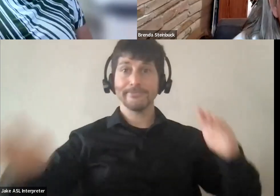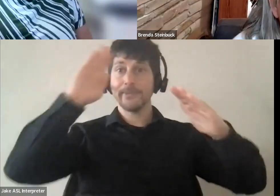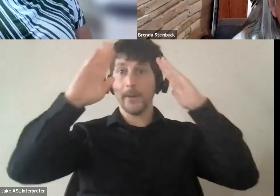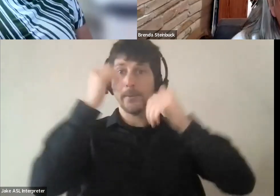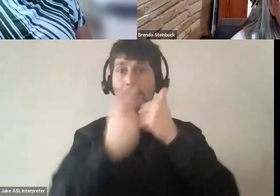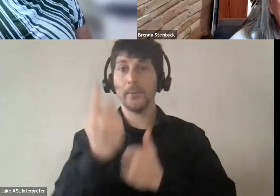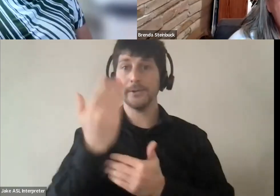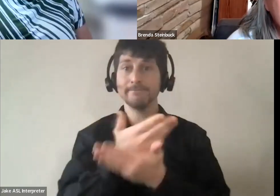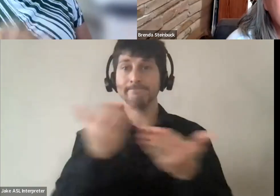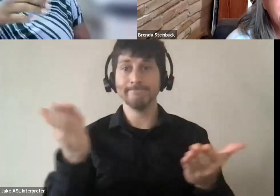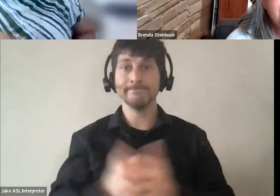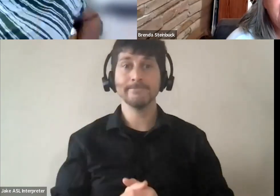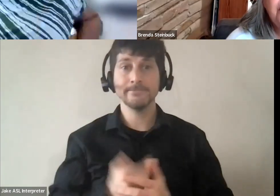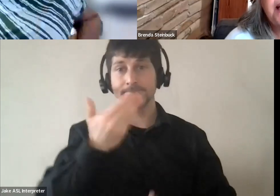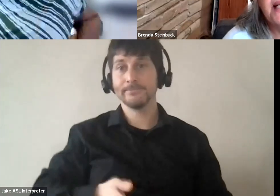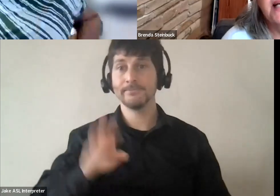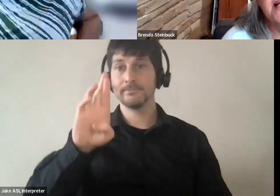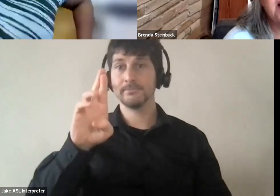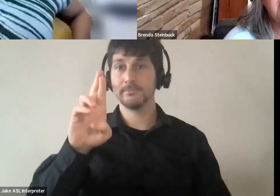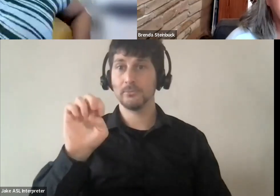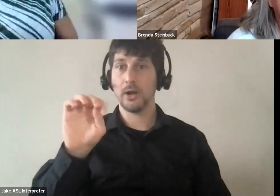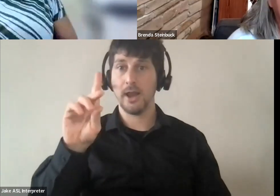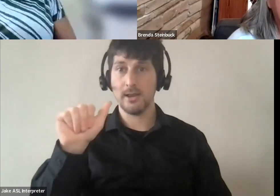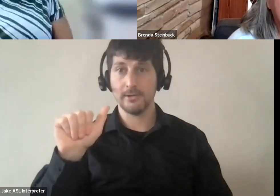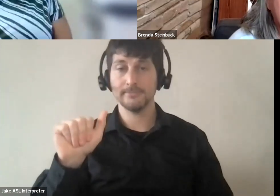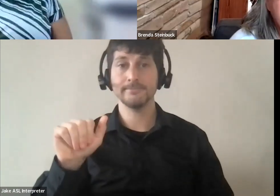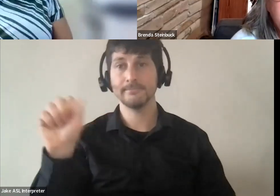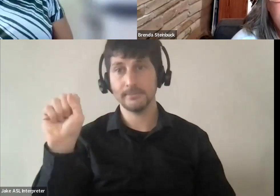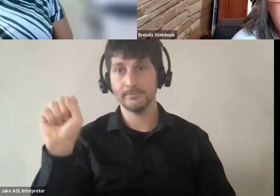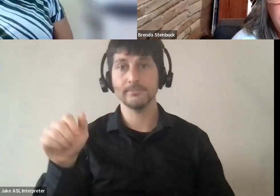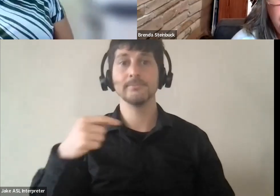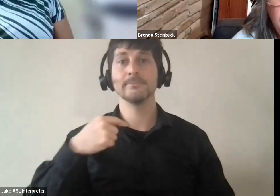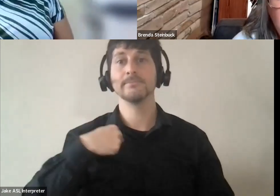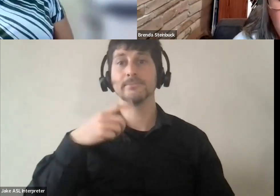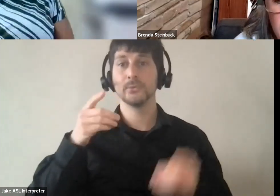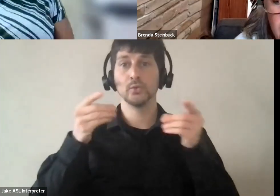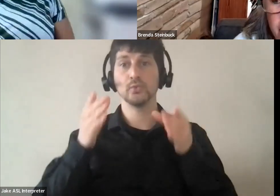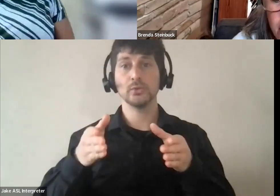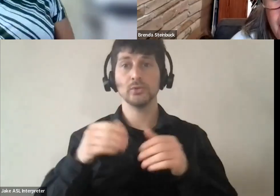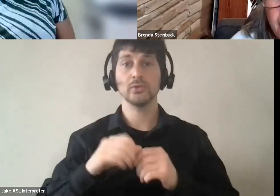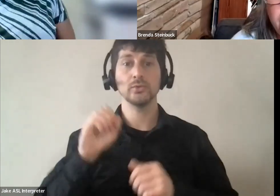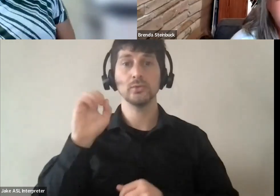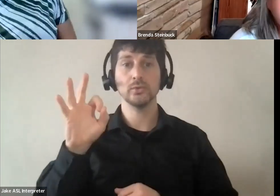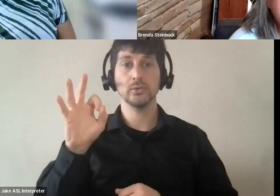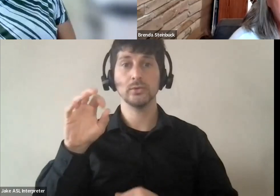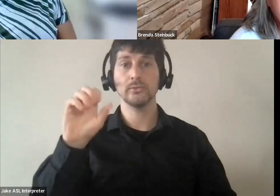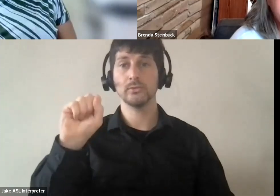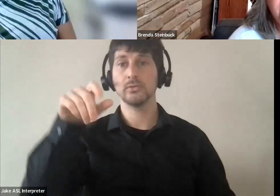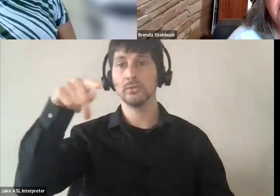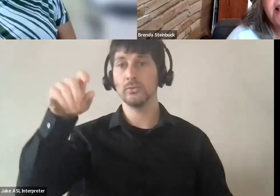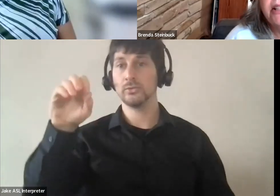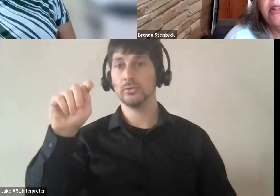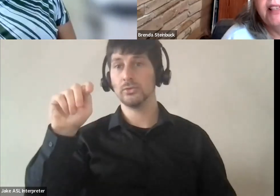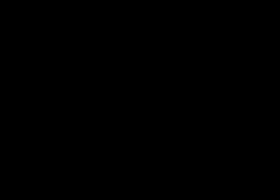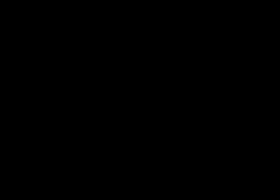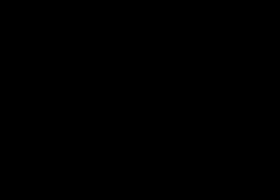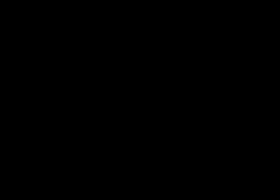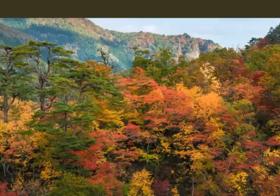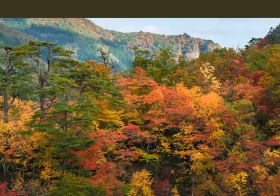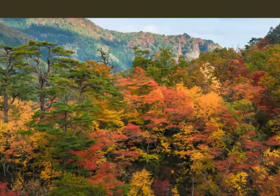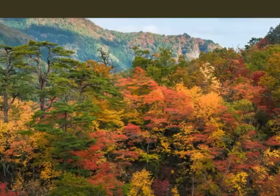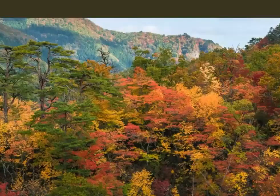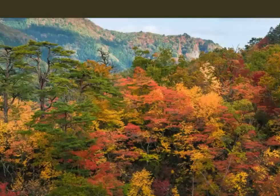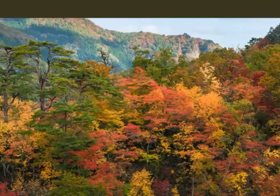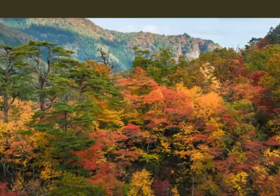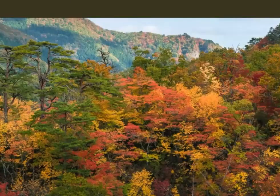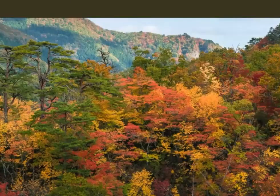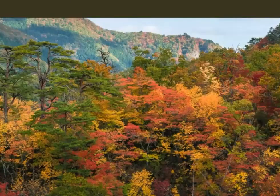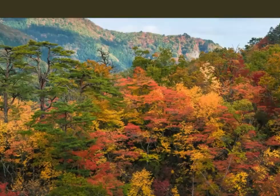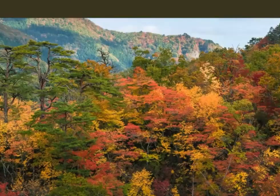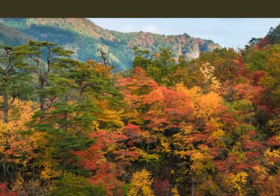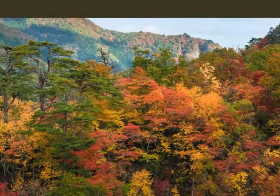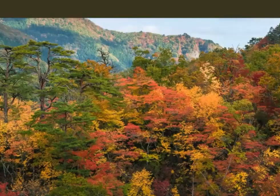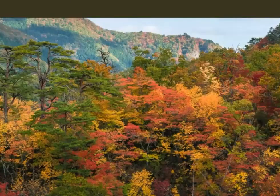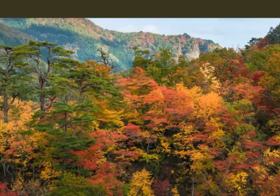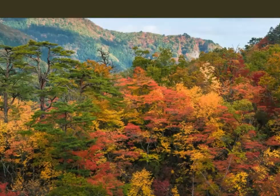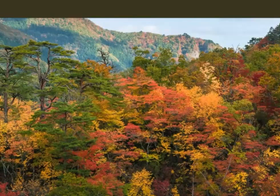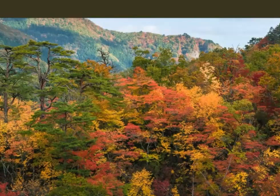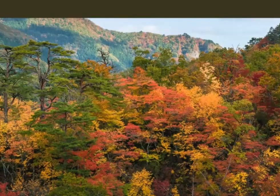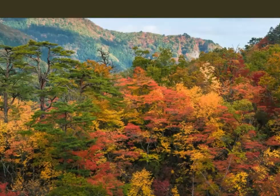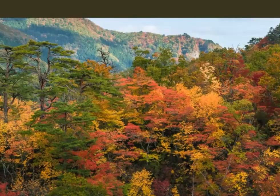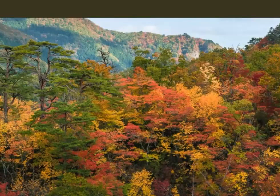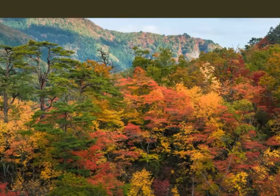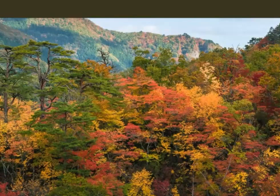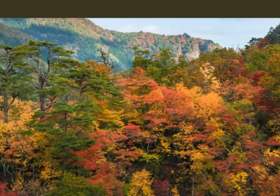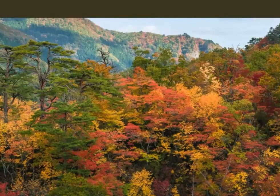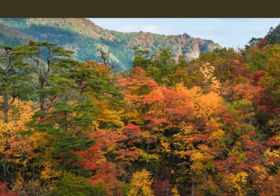Hello, everybody.